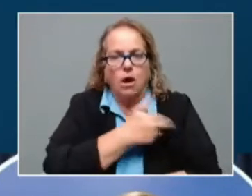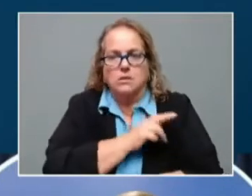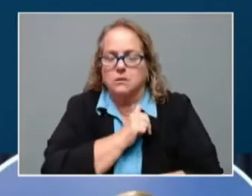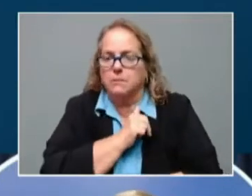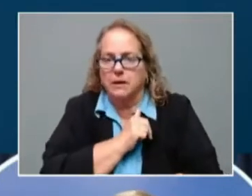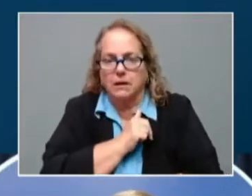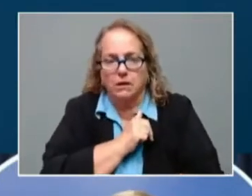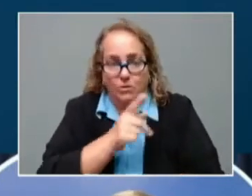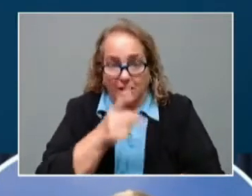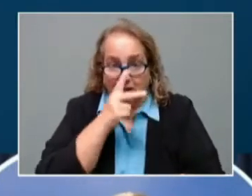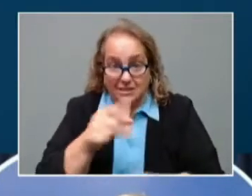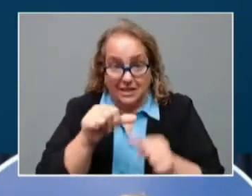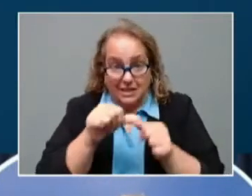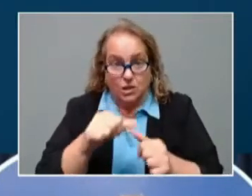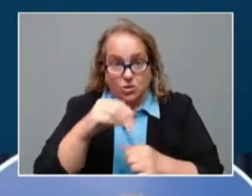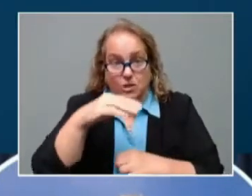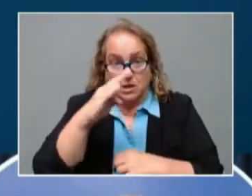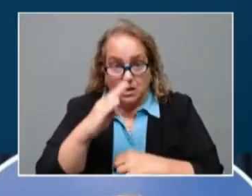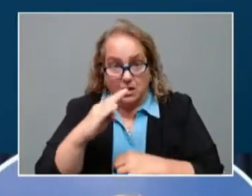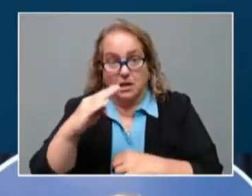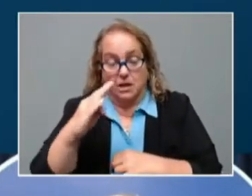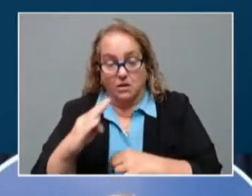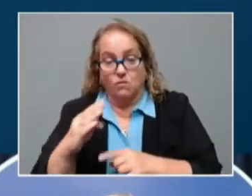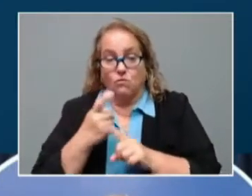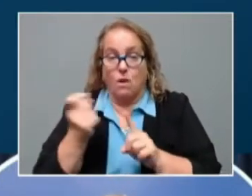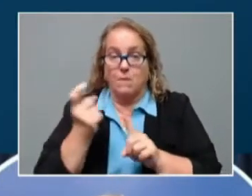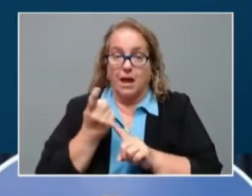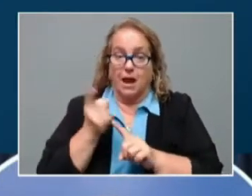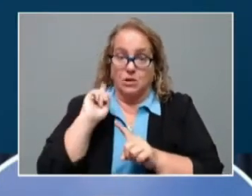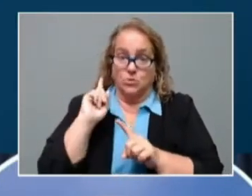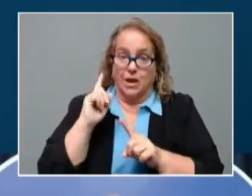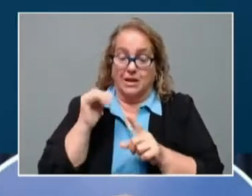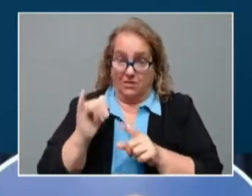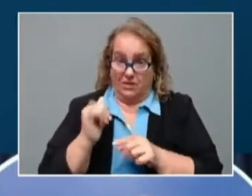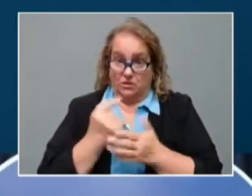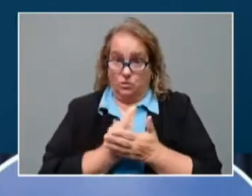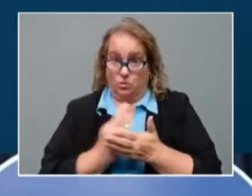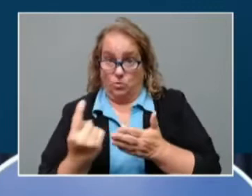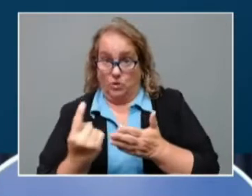rate between last week and and this week. Um It would be good for Kentucky.